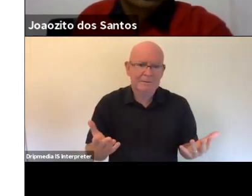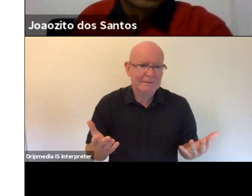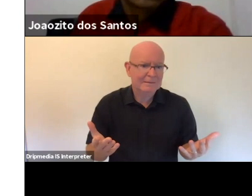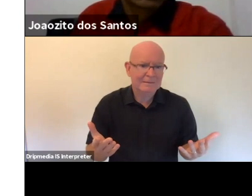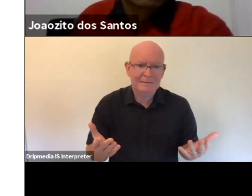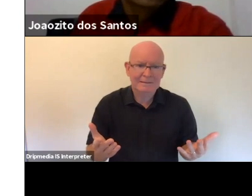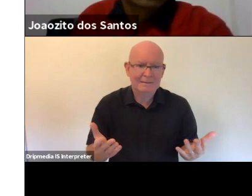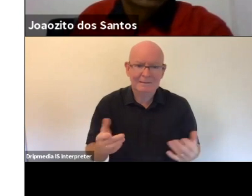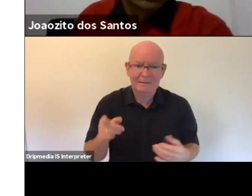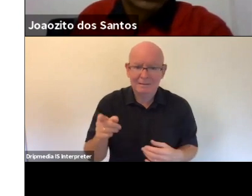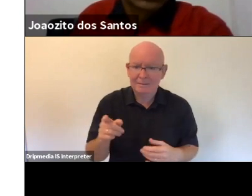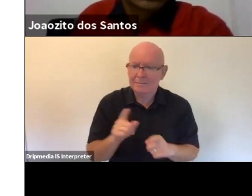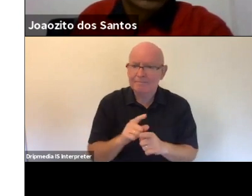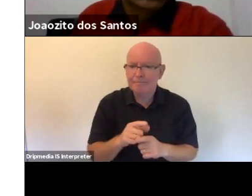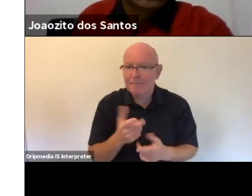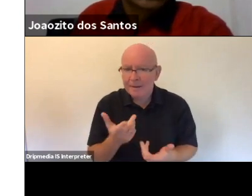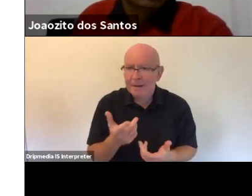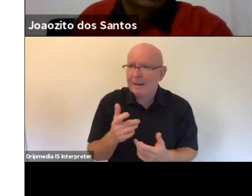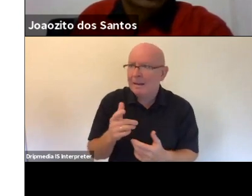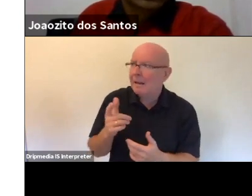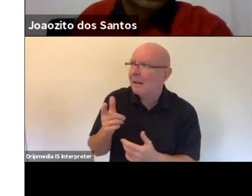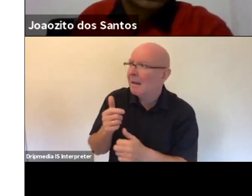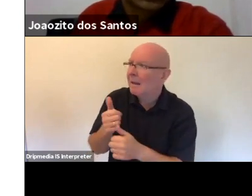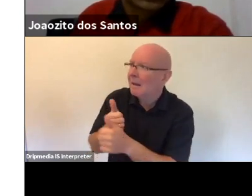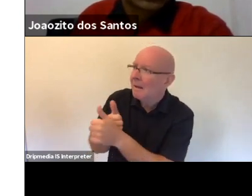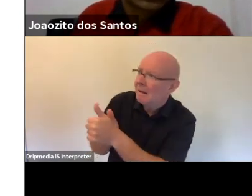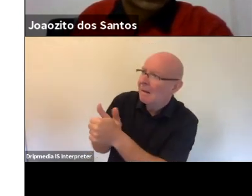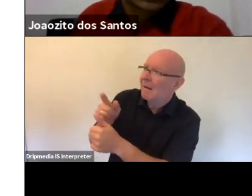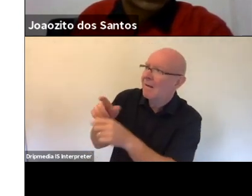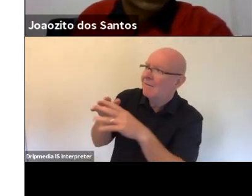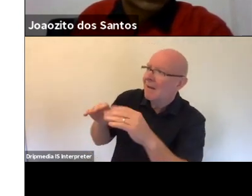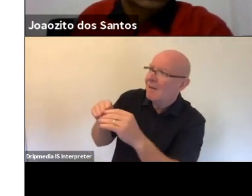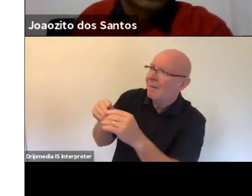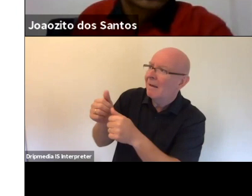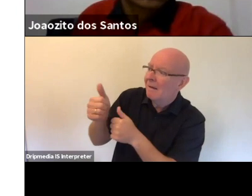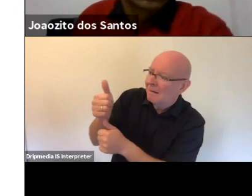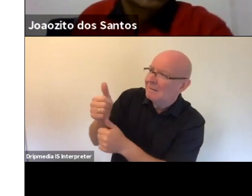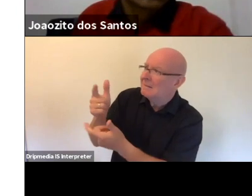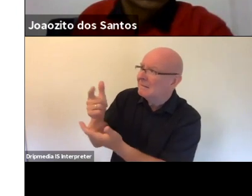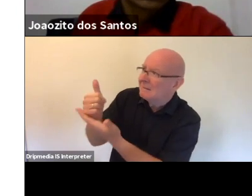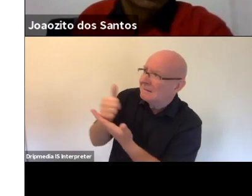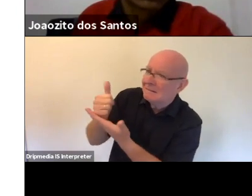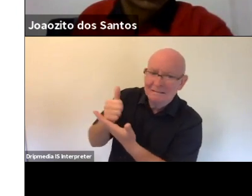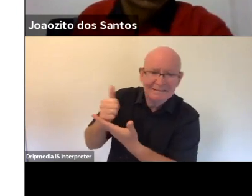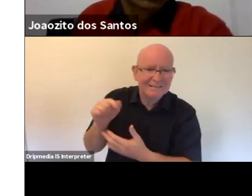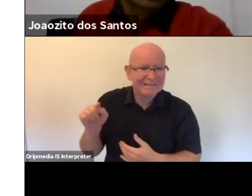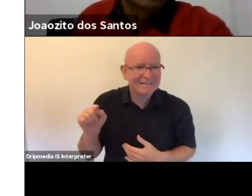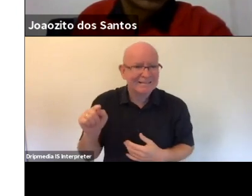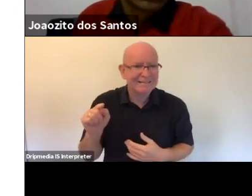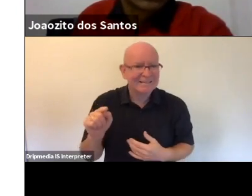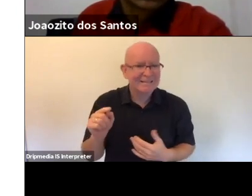Even also, clean water and other things are very difficult for them to access.